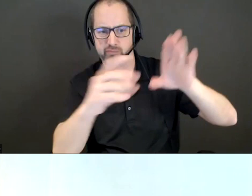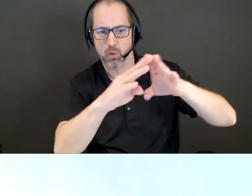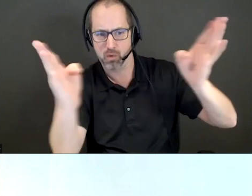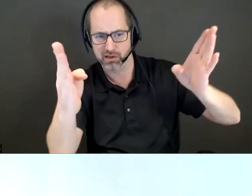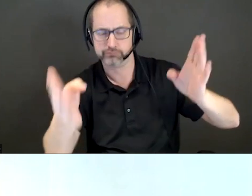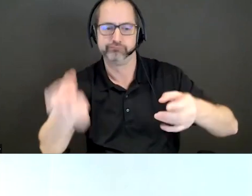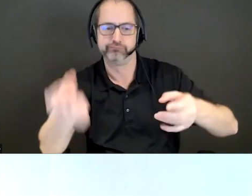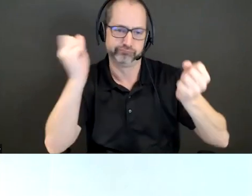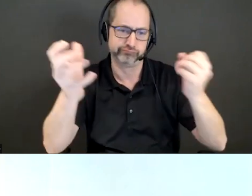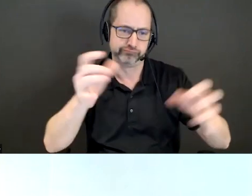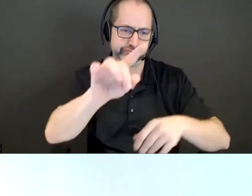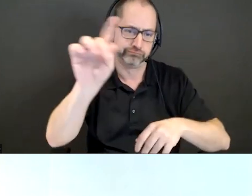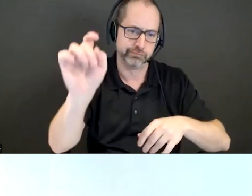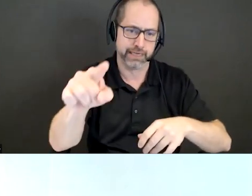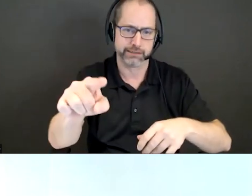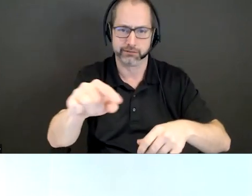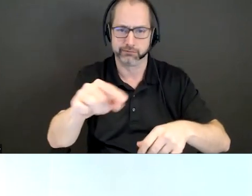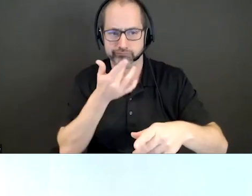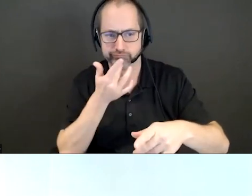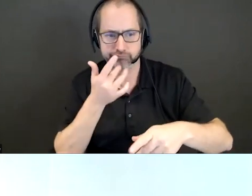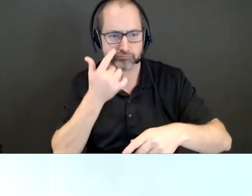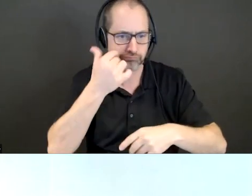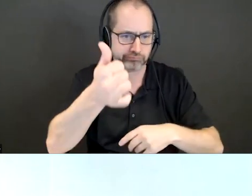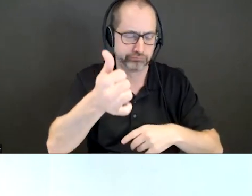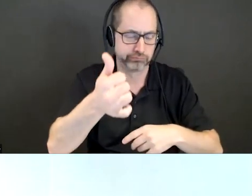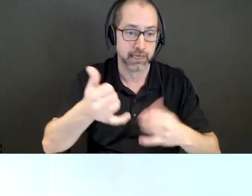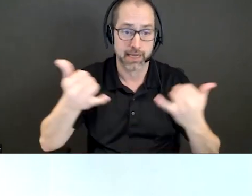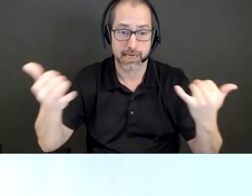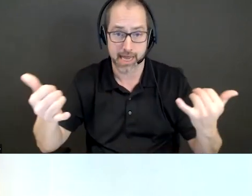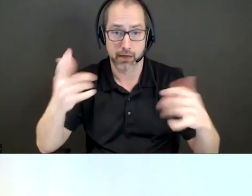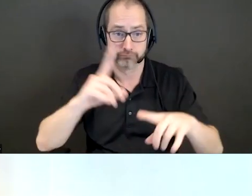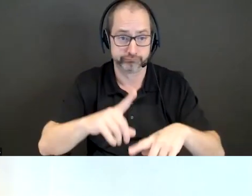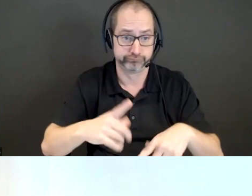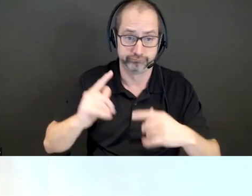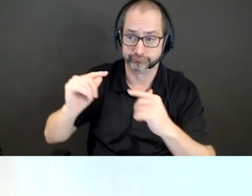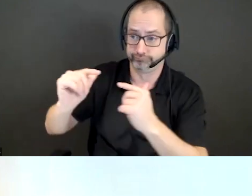is your preference. It's really my pleasure now to pass you over to Melissa, over to you.